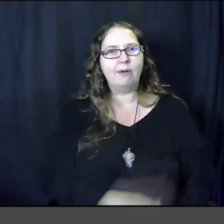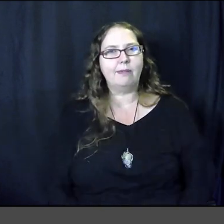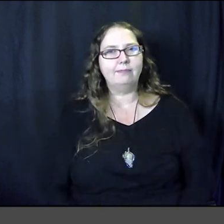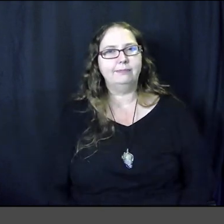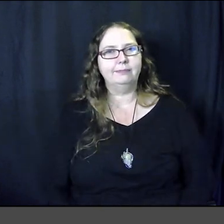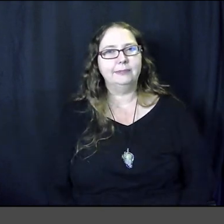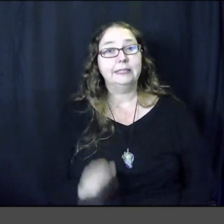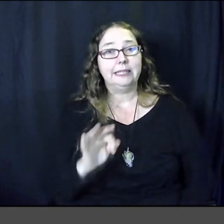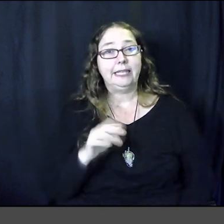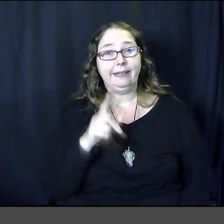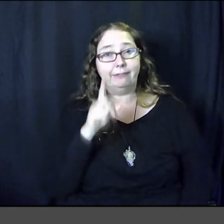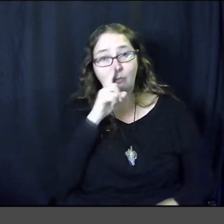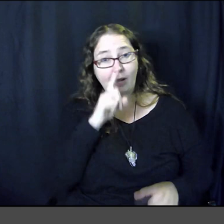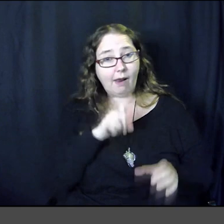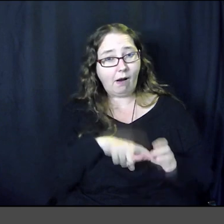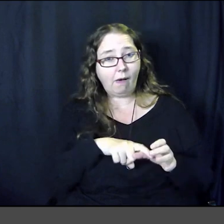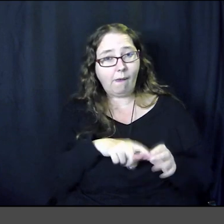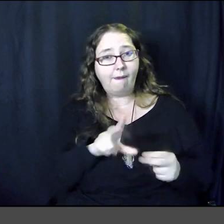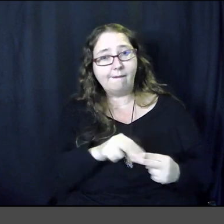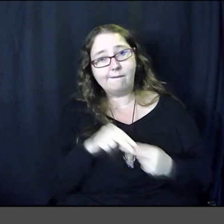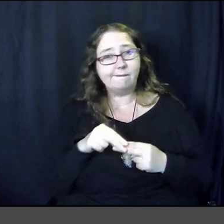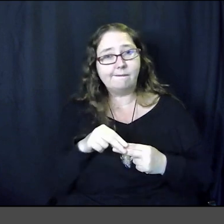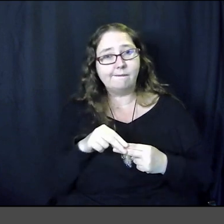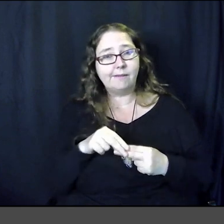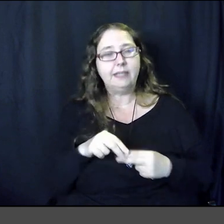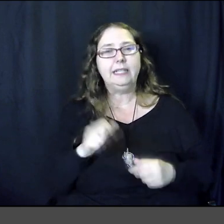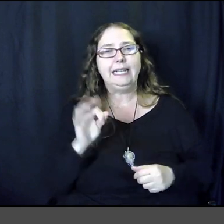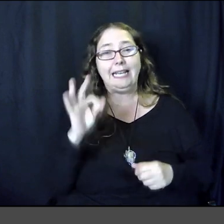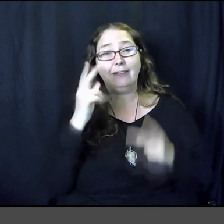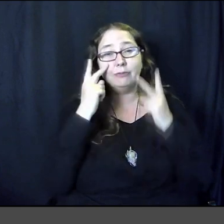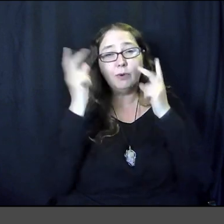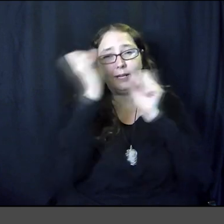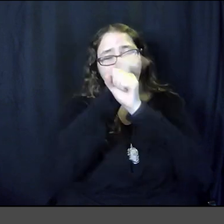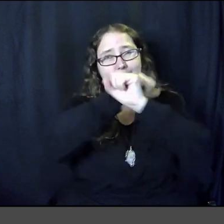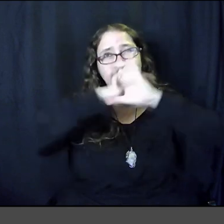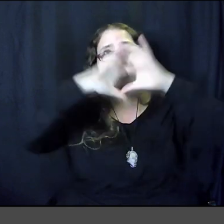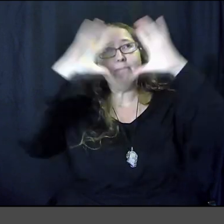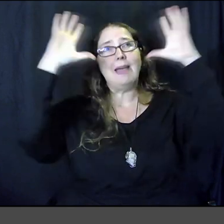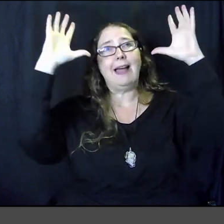AND IF WE IMAGINE DEMOCRACY IMAGINE DEMOCRACY IN ITS FULLNESS.